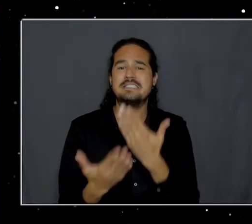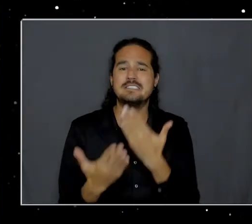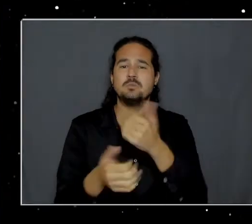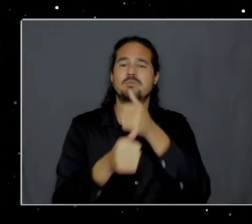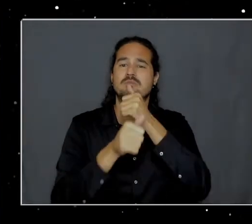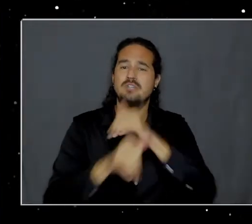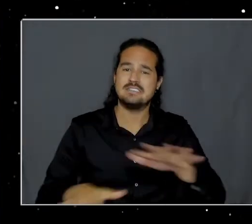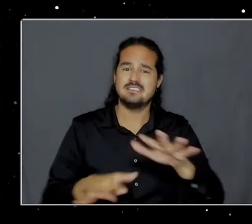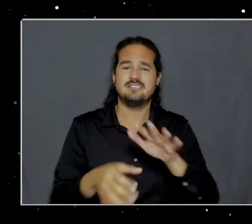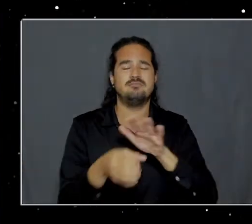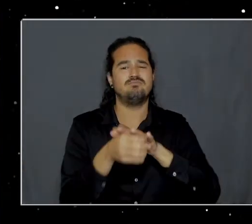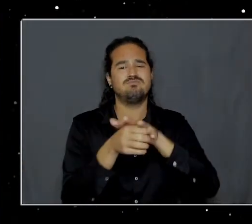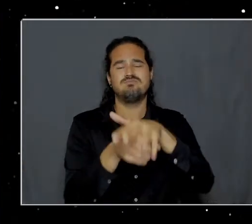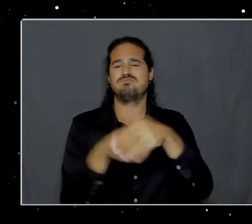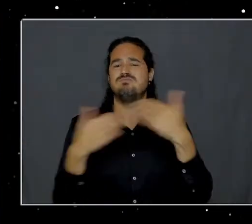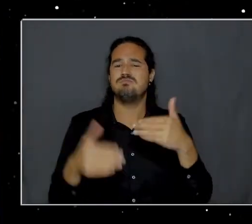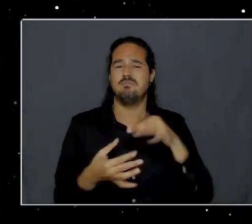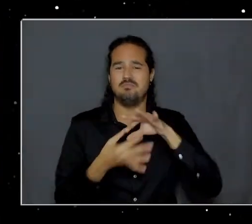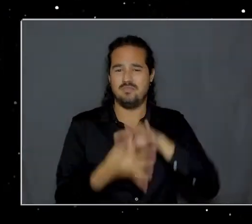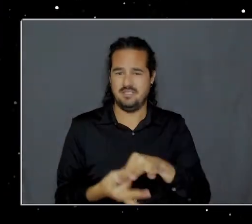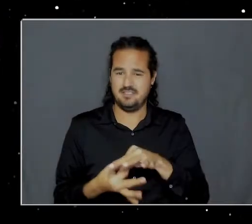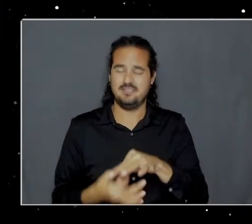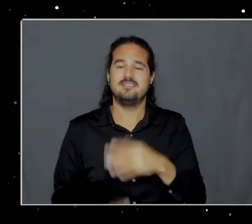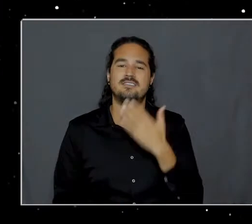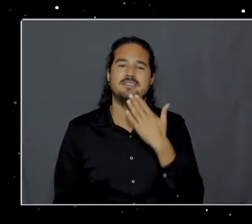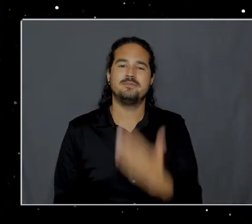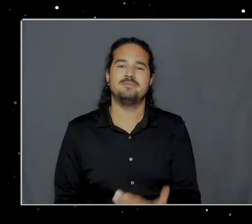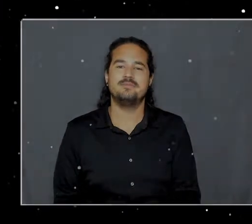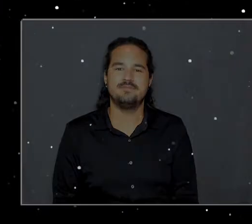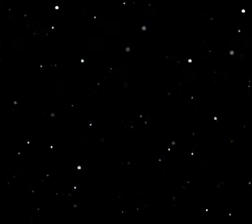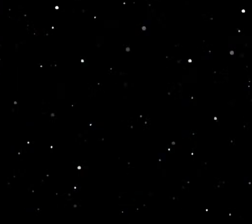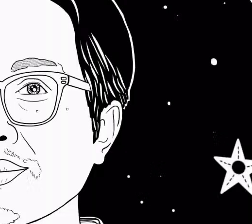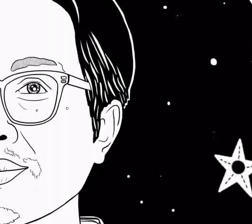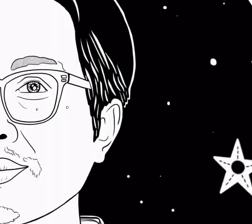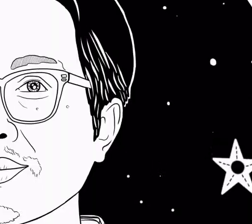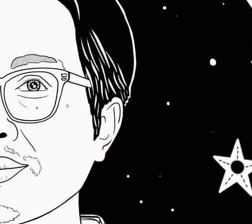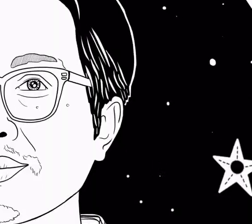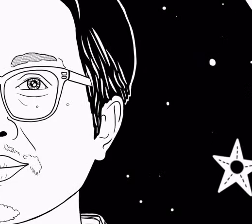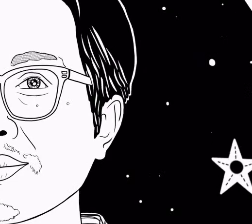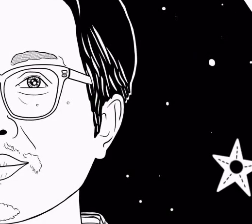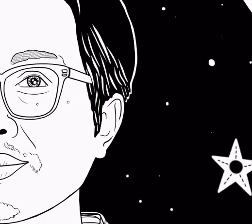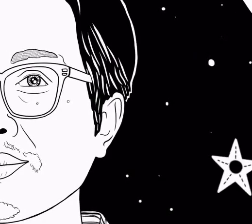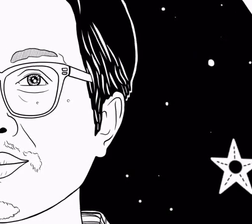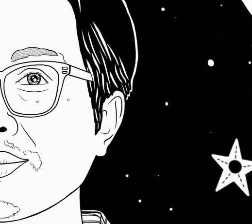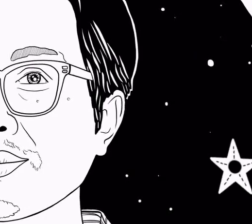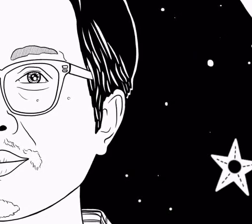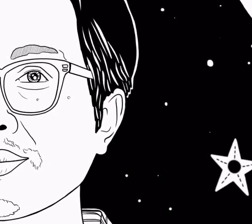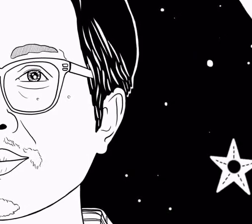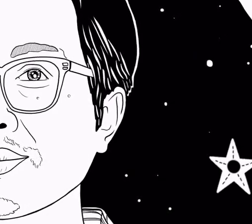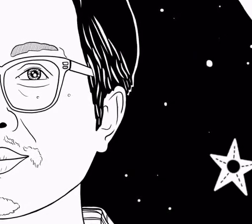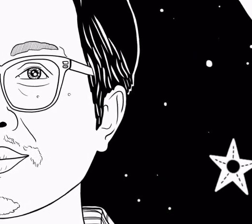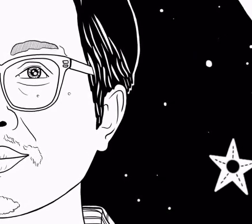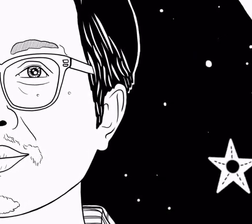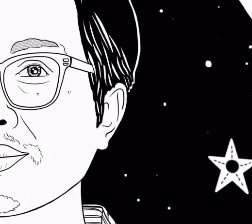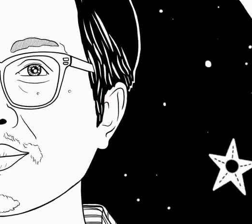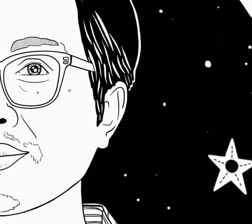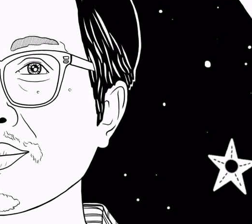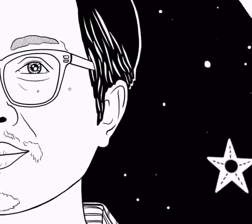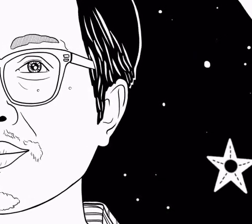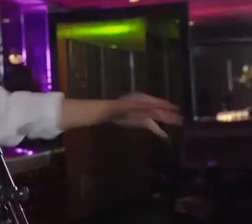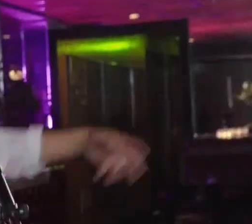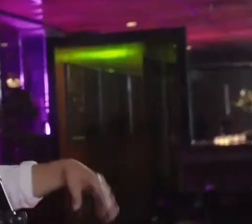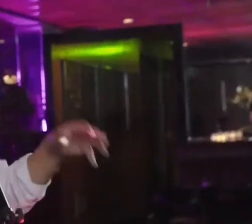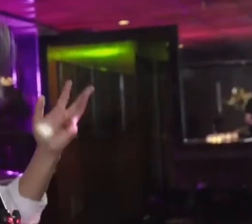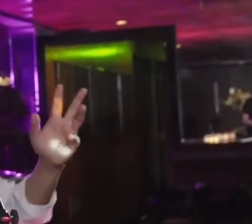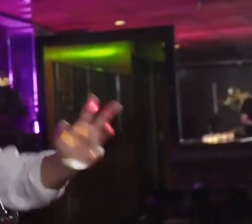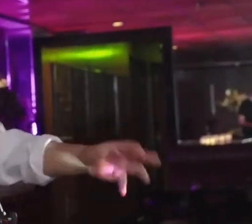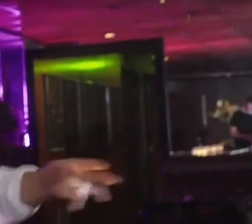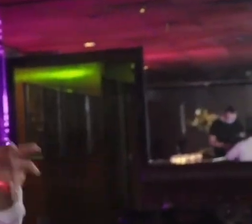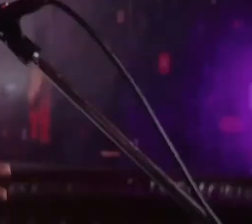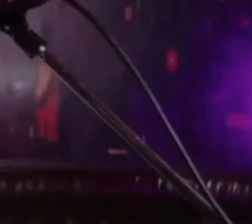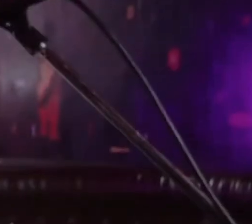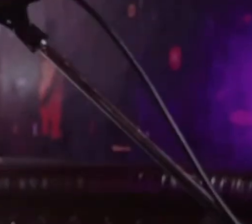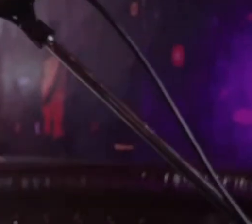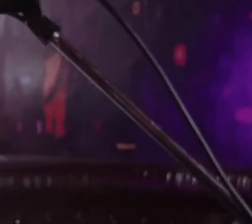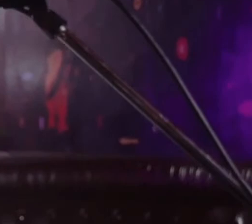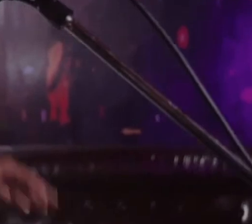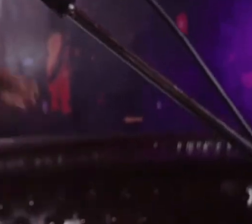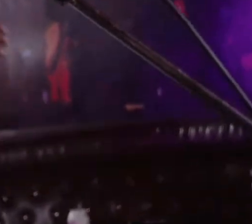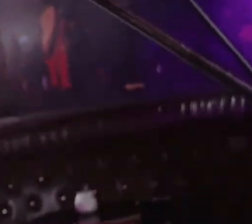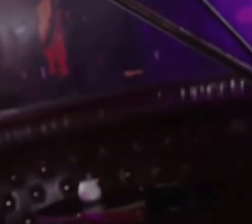AND BLESSING AND AN OVERFLOW OF